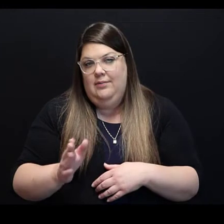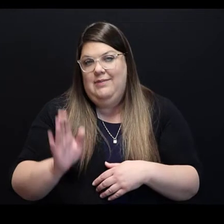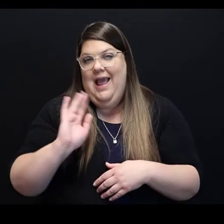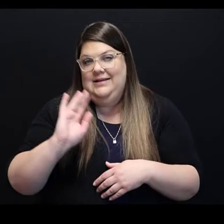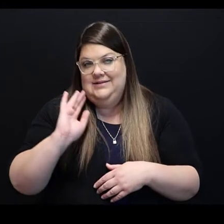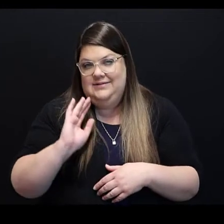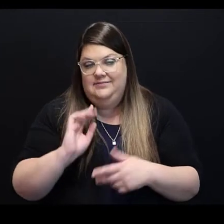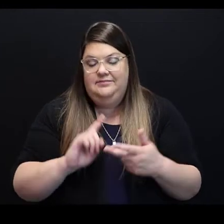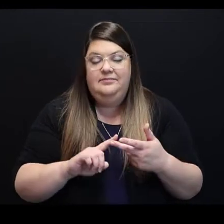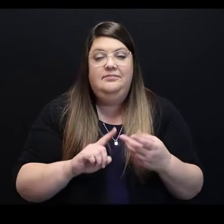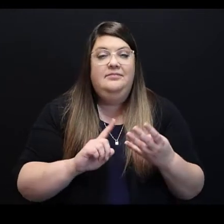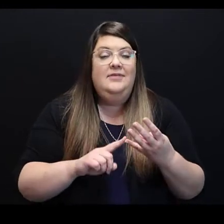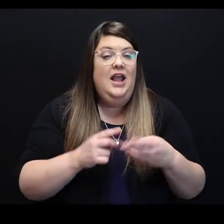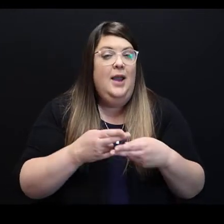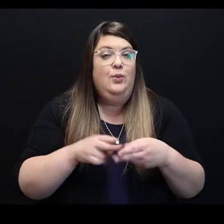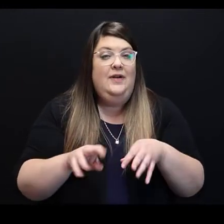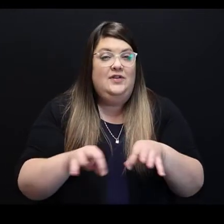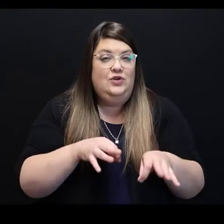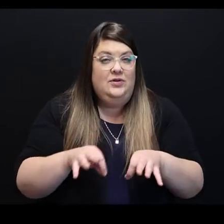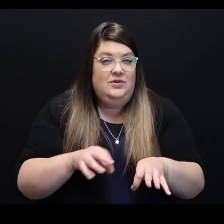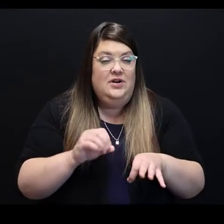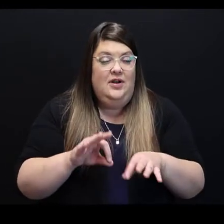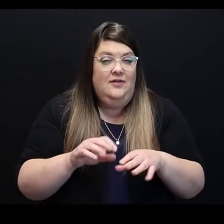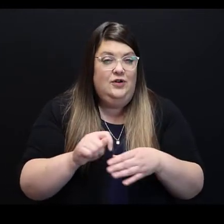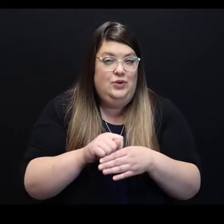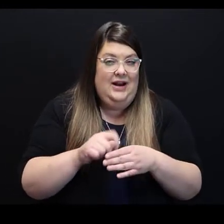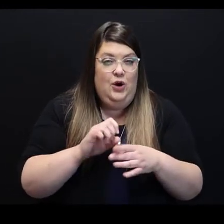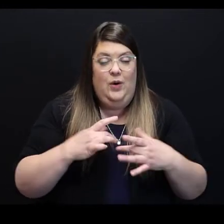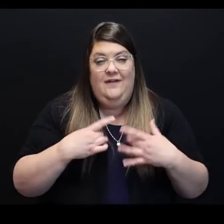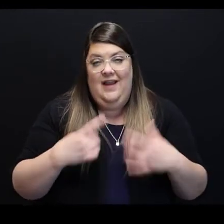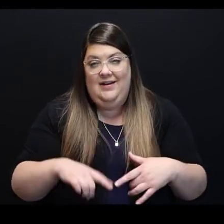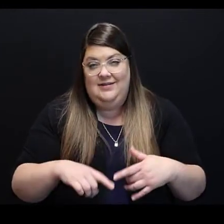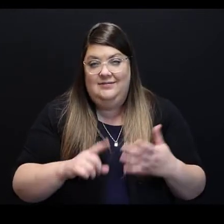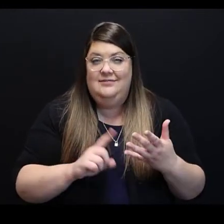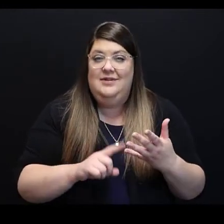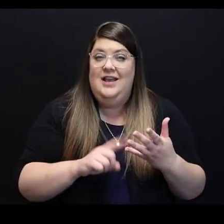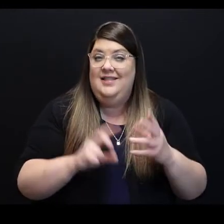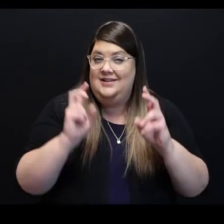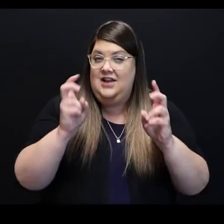a brief description of the training or event, the topic area of the training or event,